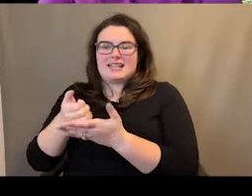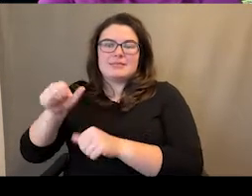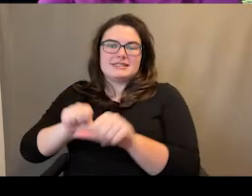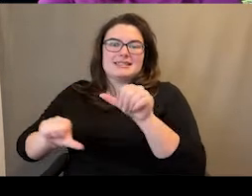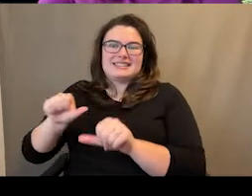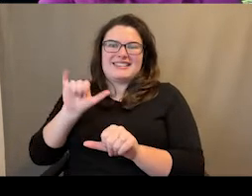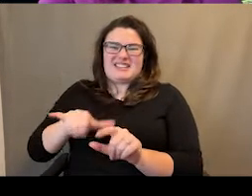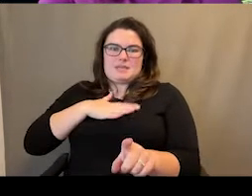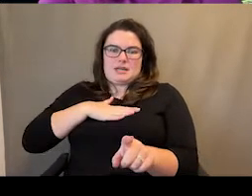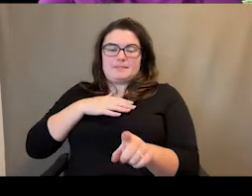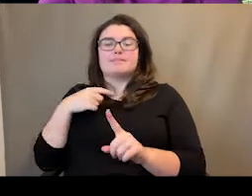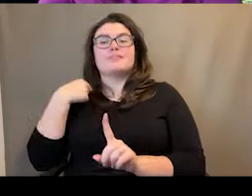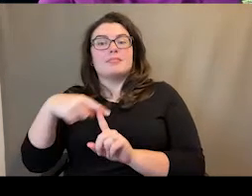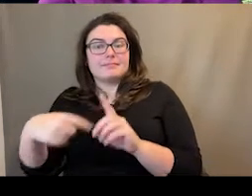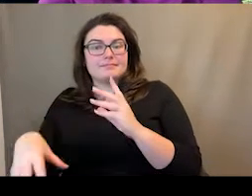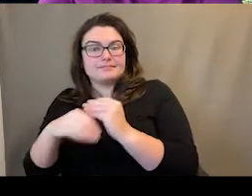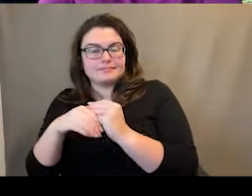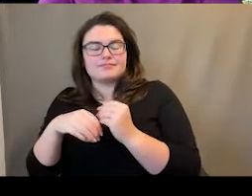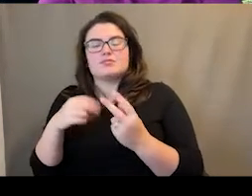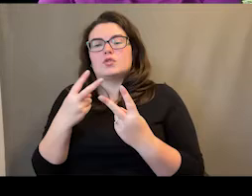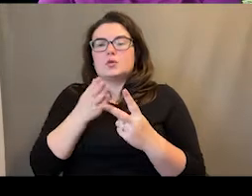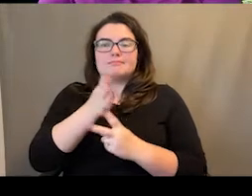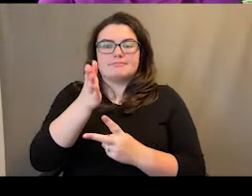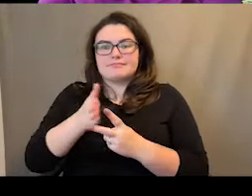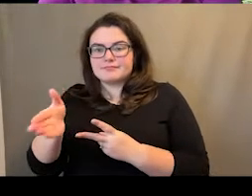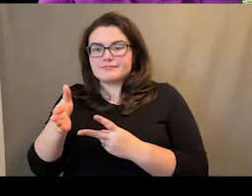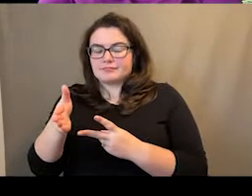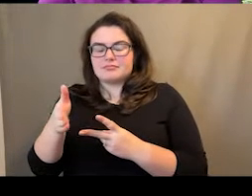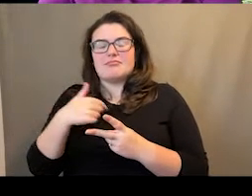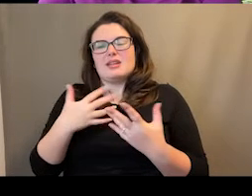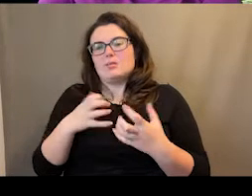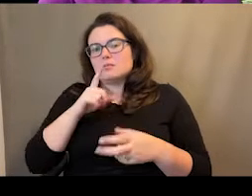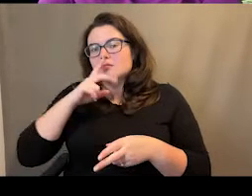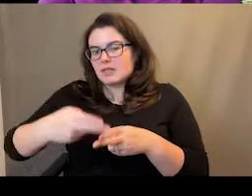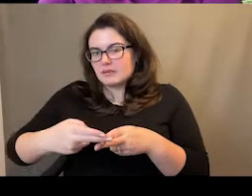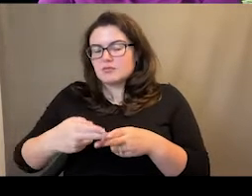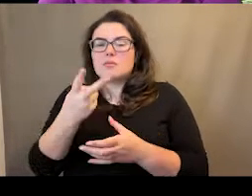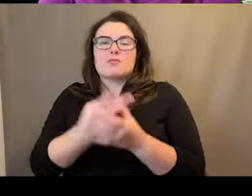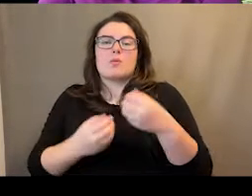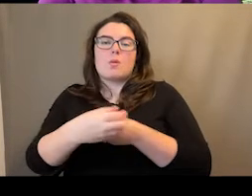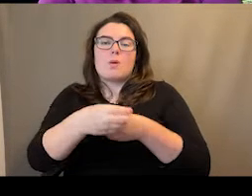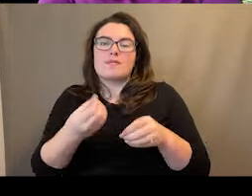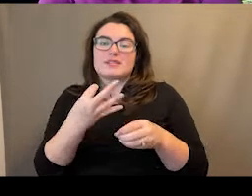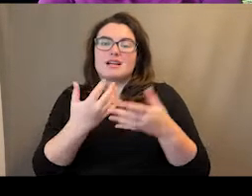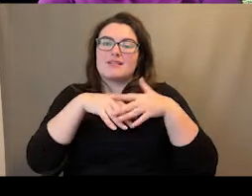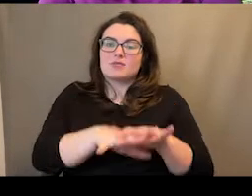In addition, there are two main offices that I wanted to just mention. Both the Office of Integrative Activities and